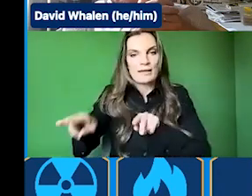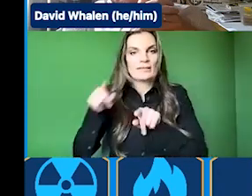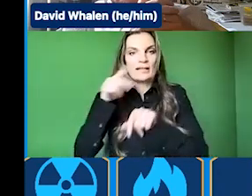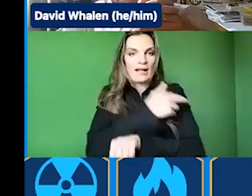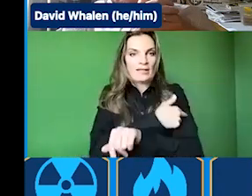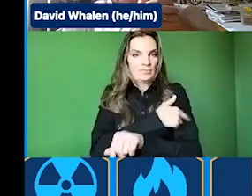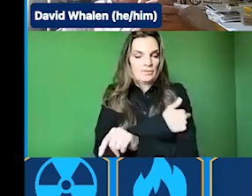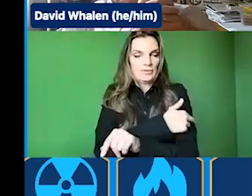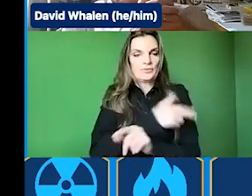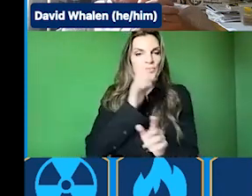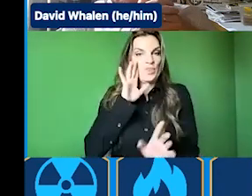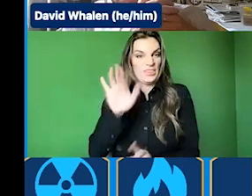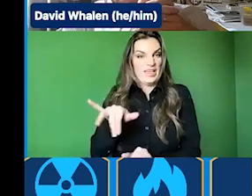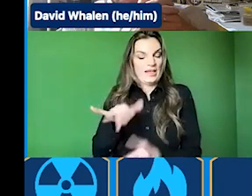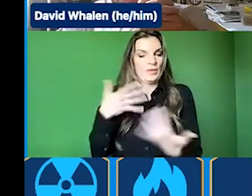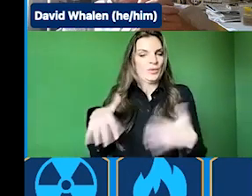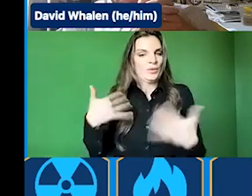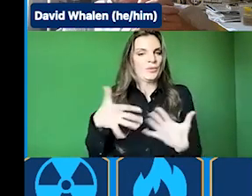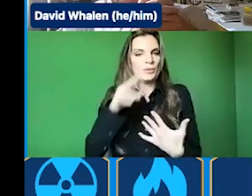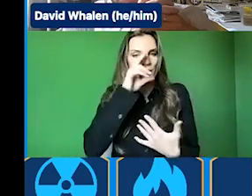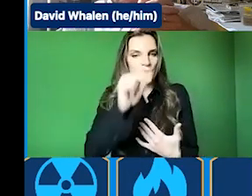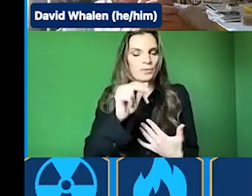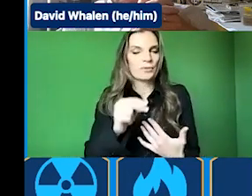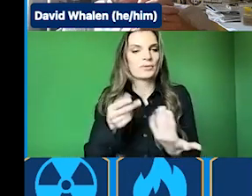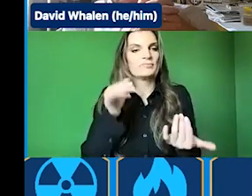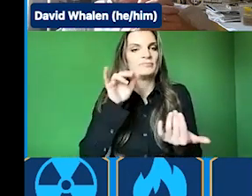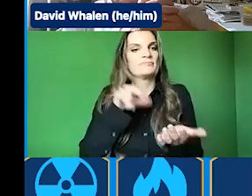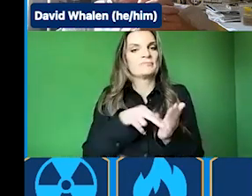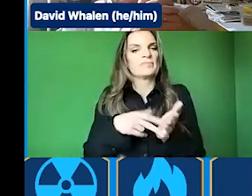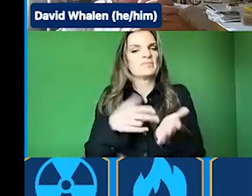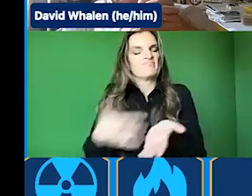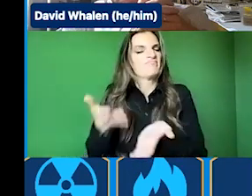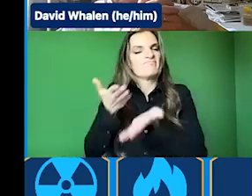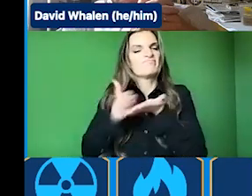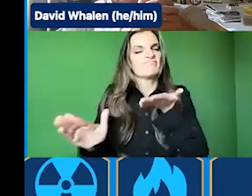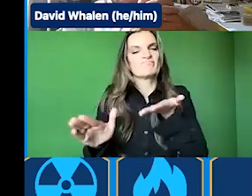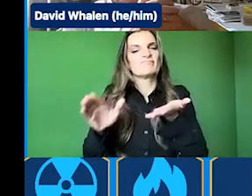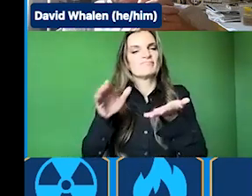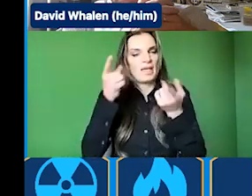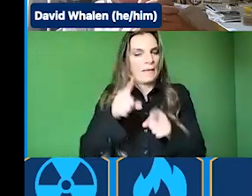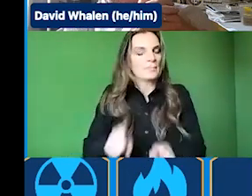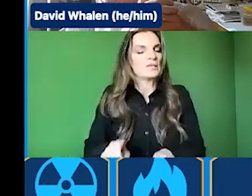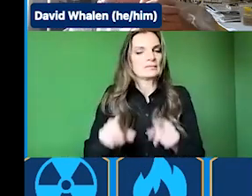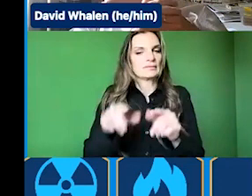competition only reinforces and exacerbates inequities that can take place both on regional